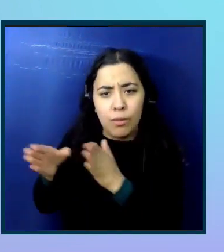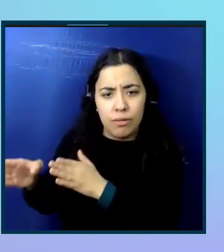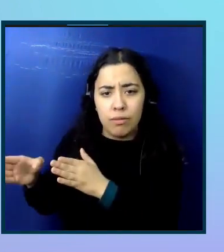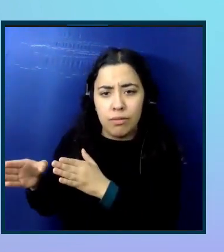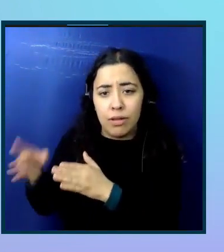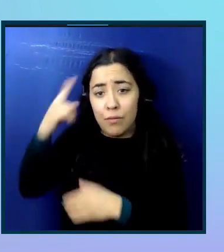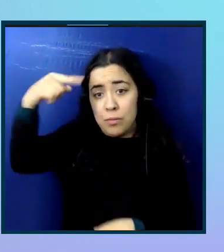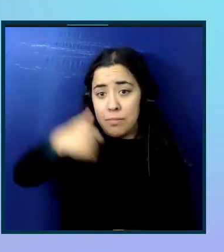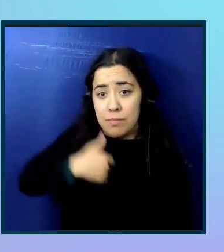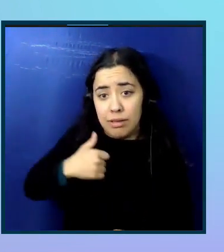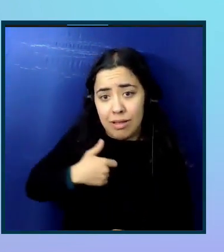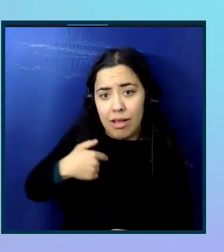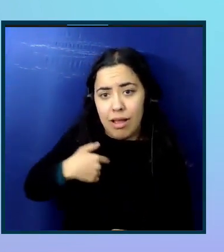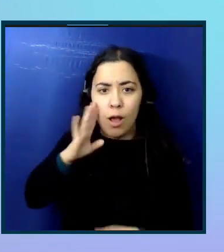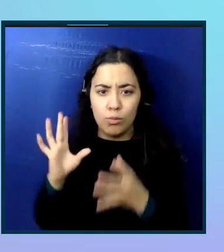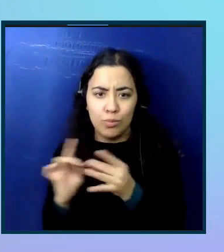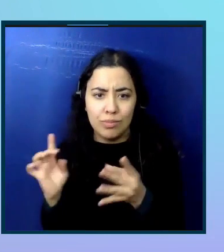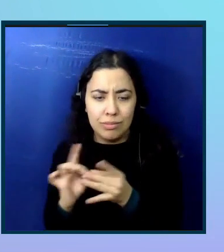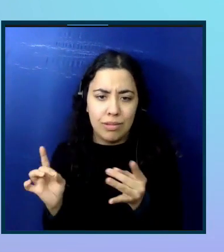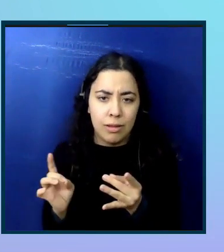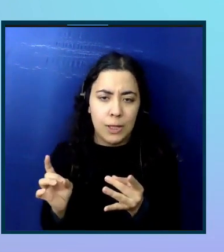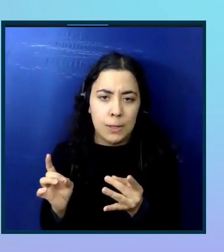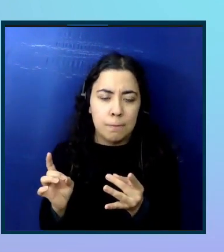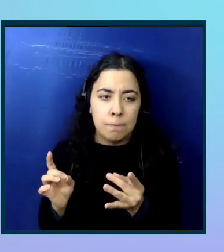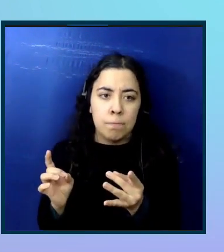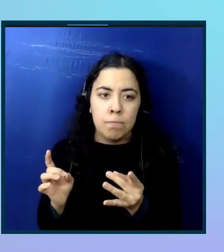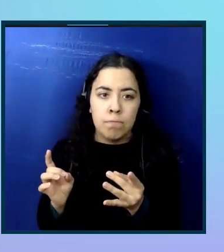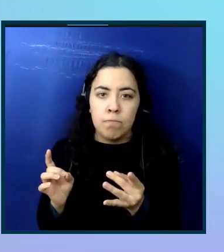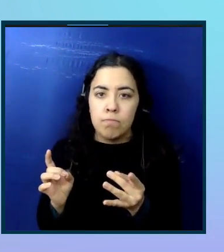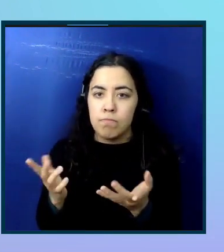So, to me, I would say, be upfront about, like,